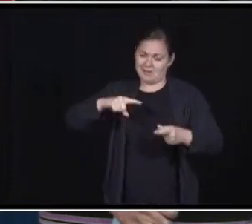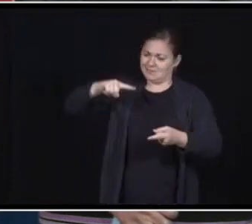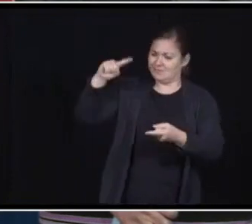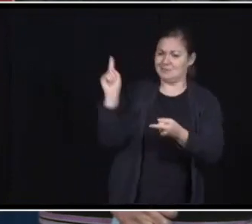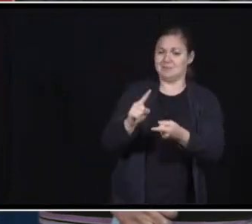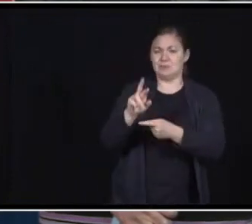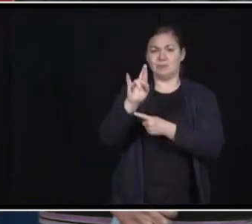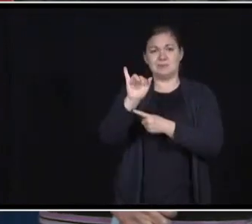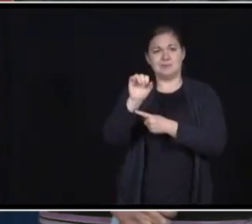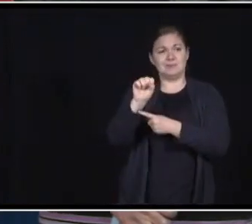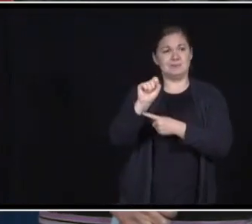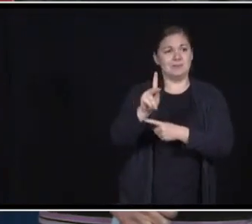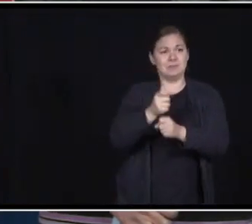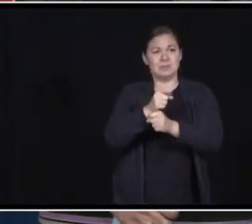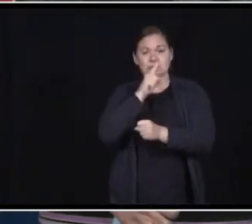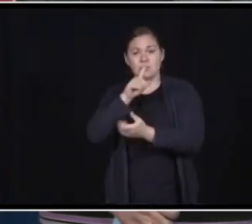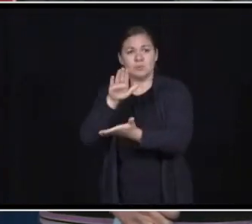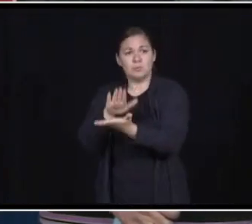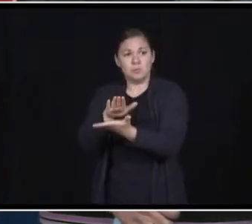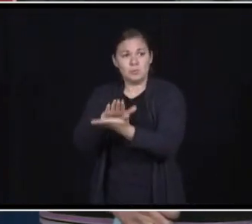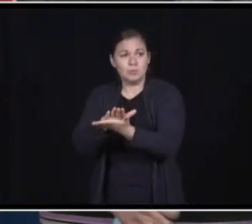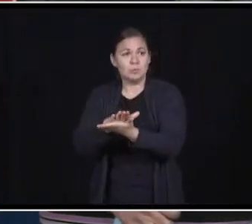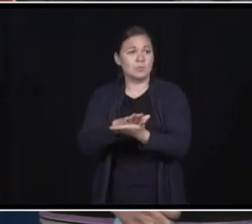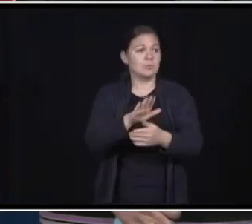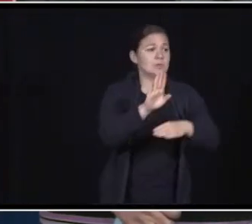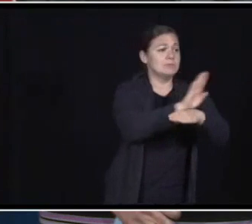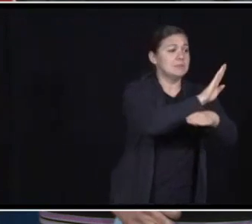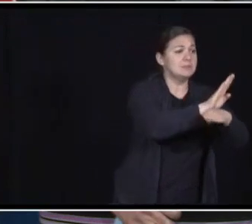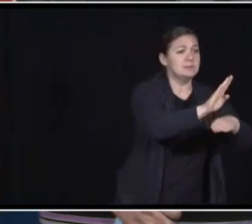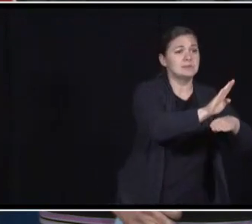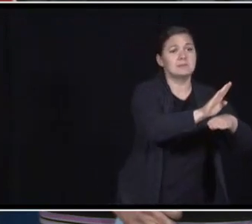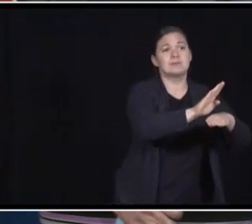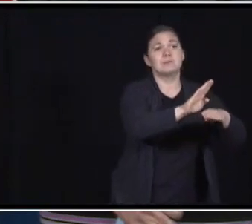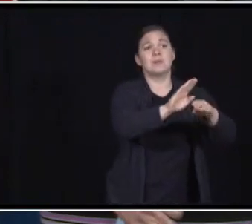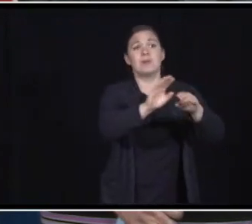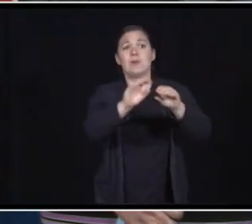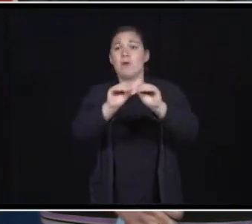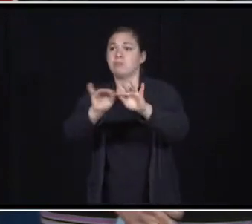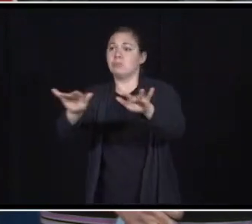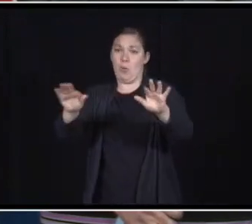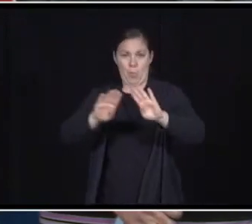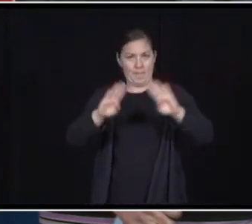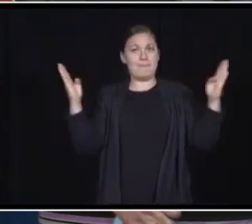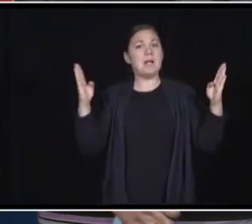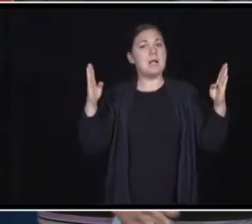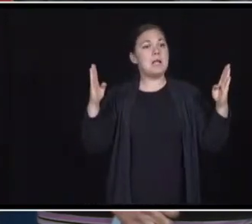return to class whether in class or online. We are also cognizant of the fact of rising cases